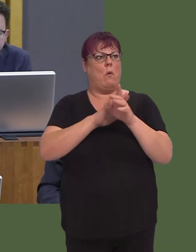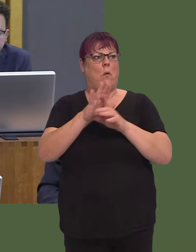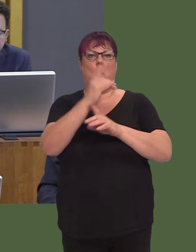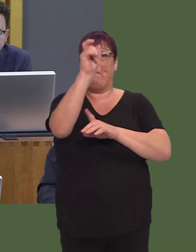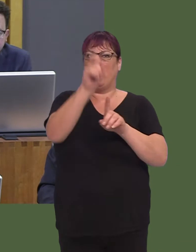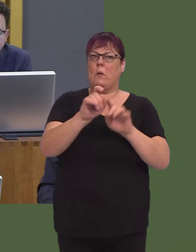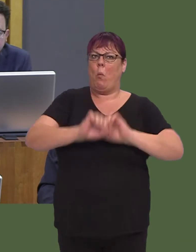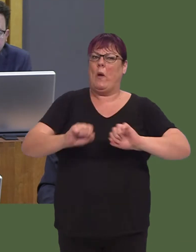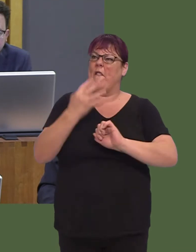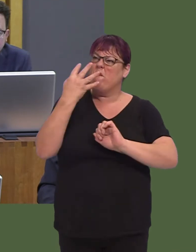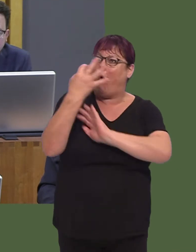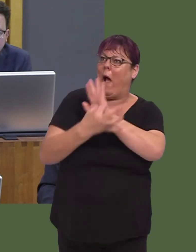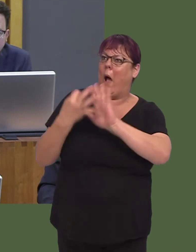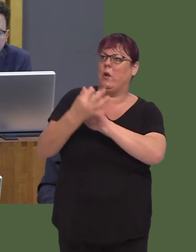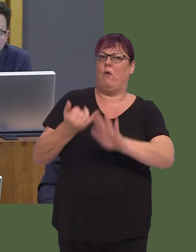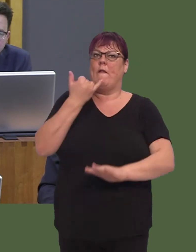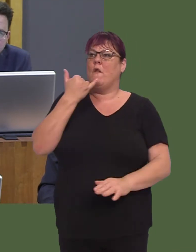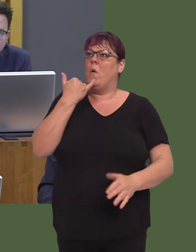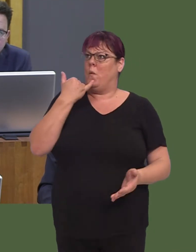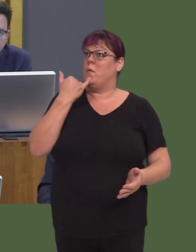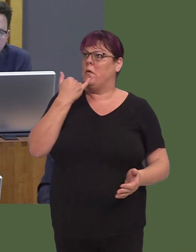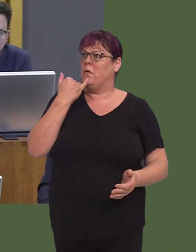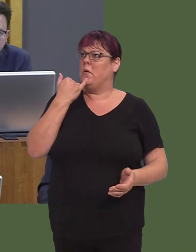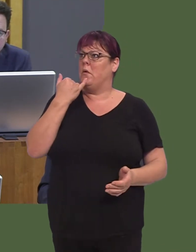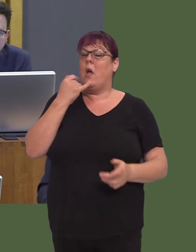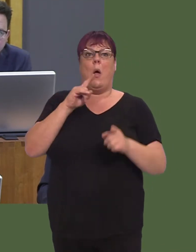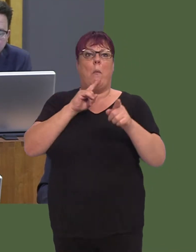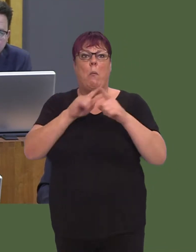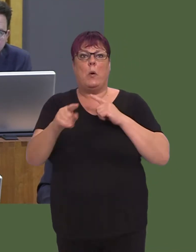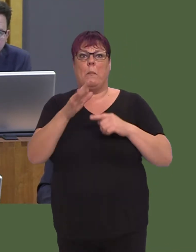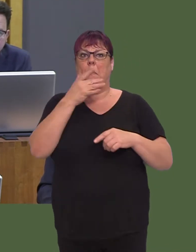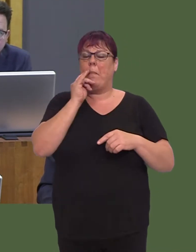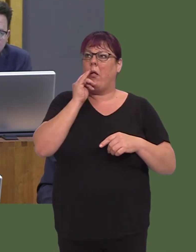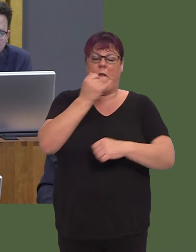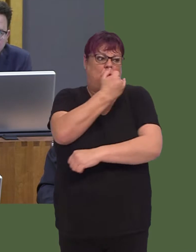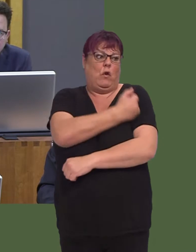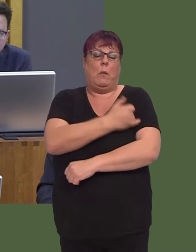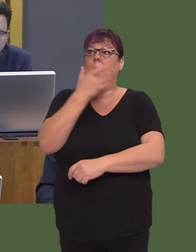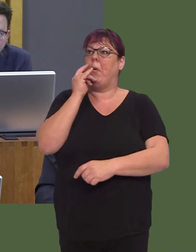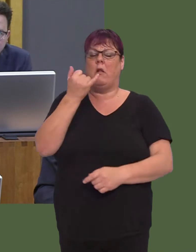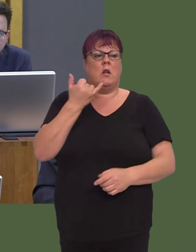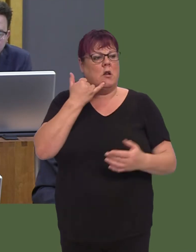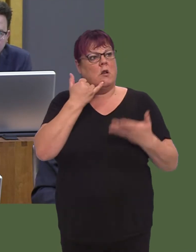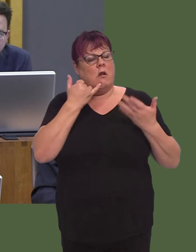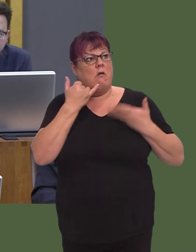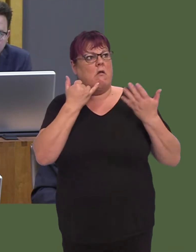I believe the local record in Torfaen is four hours, with most people, especially vulnerable